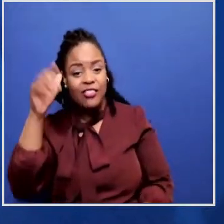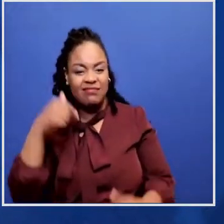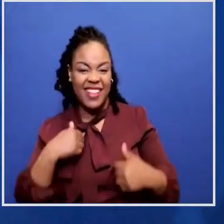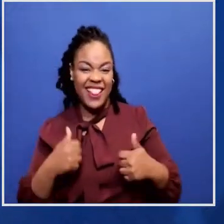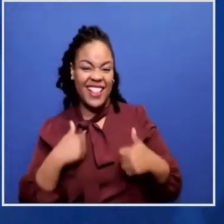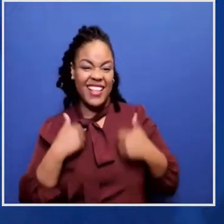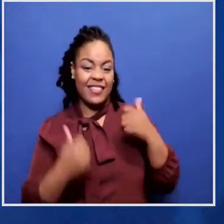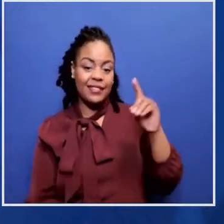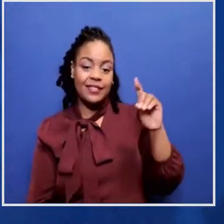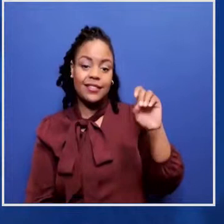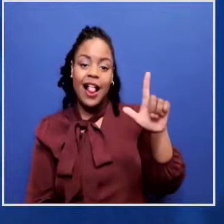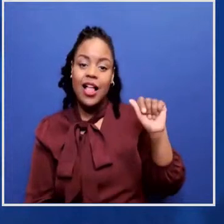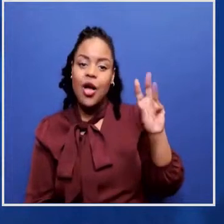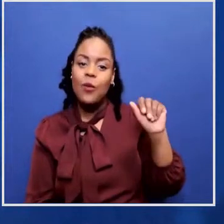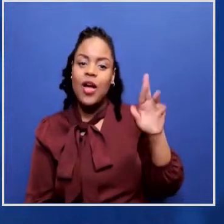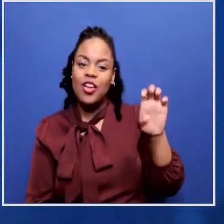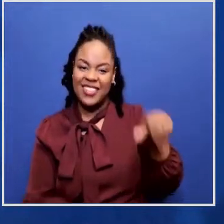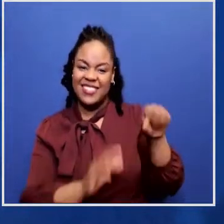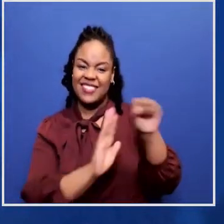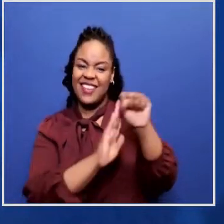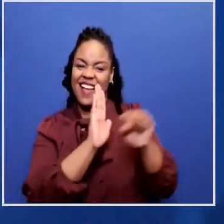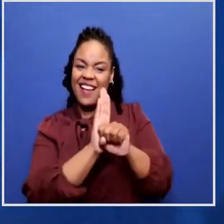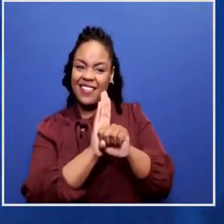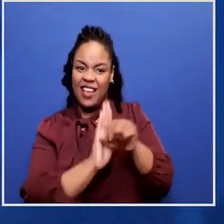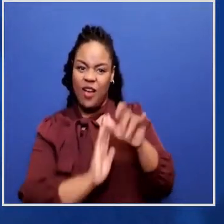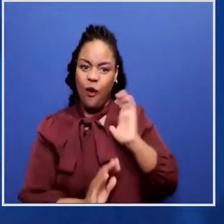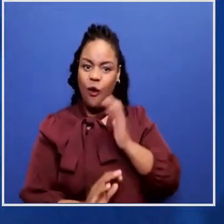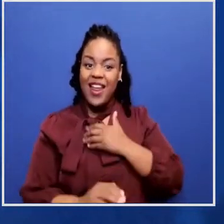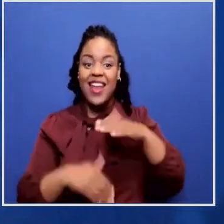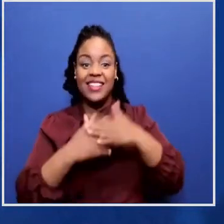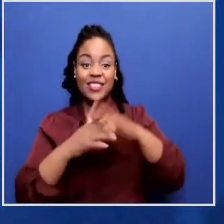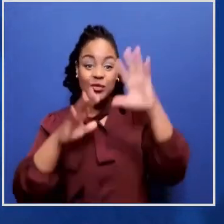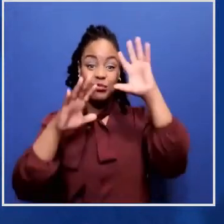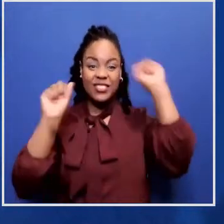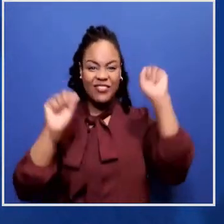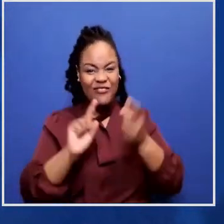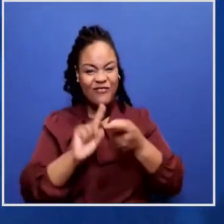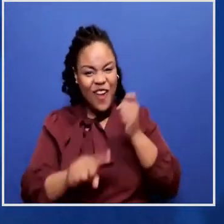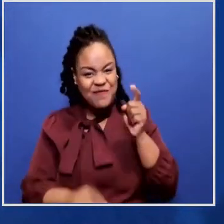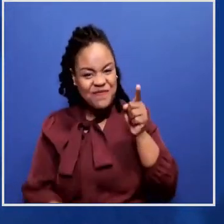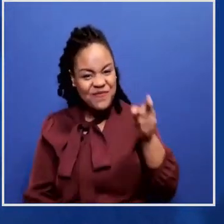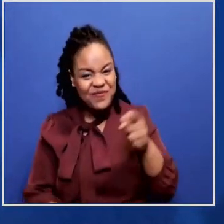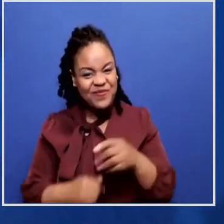BE GREAT BECAUSE ANYONE CAN SERVE. MY NAME IS SEAN PATRICK THOMAS, I AM AN ACTOR, HUSBAND, AND FATHER, AND MOST IMPORTANTLY, I AM A CHILD OF DELAWARE.